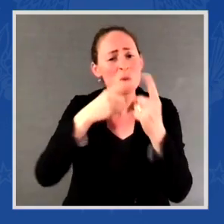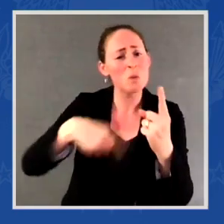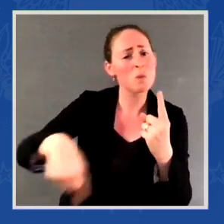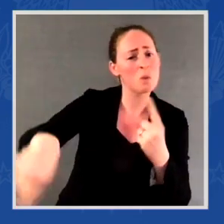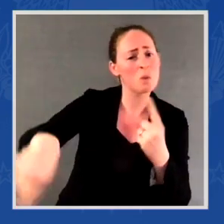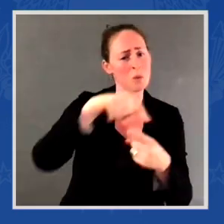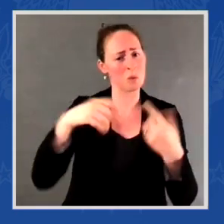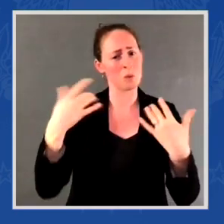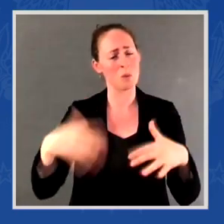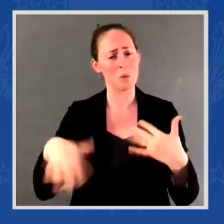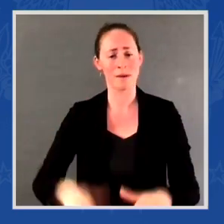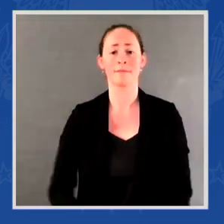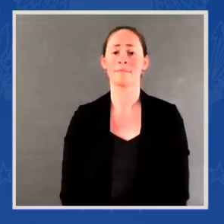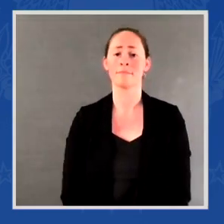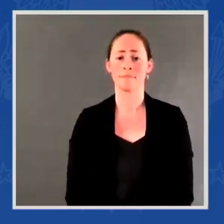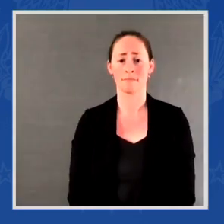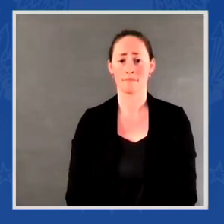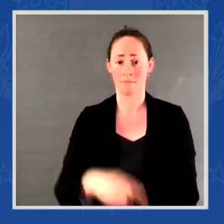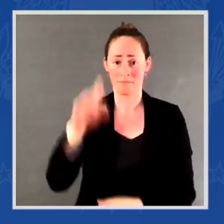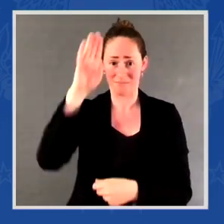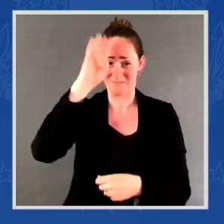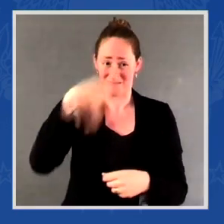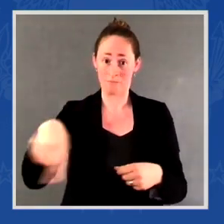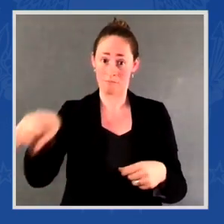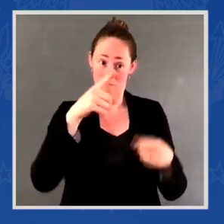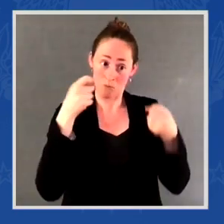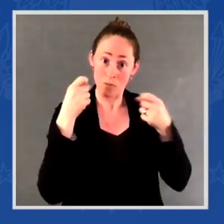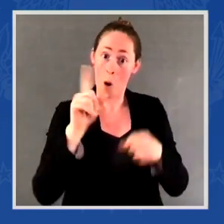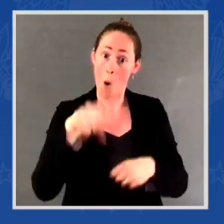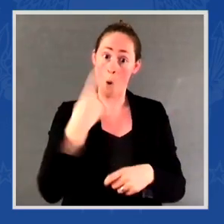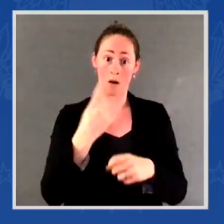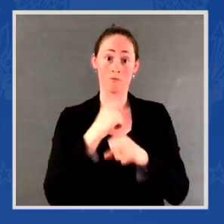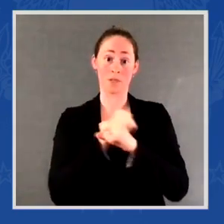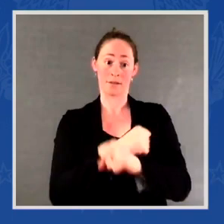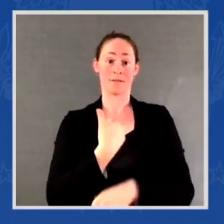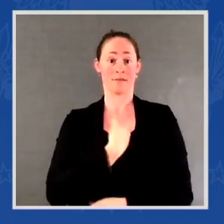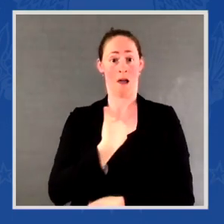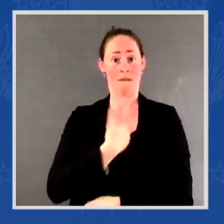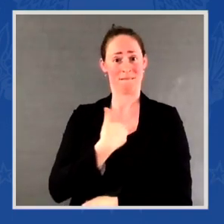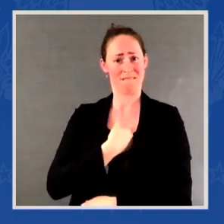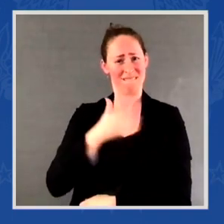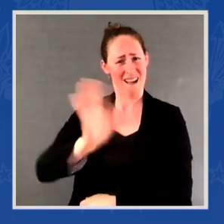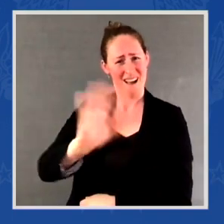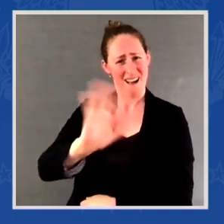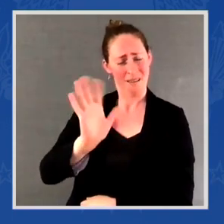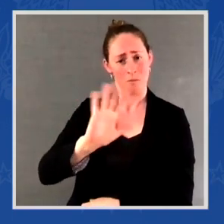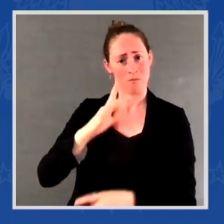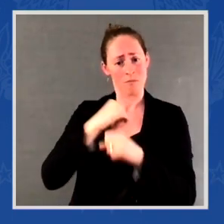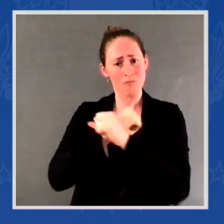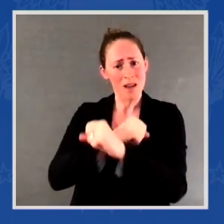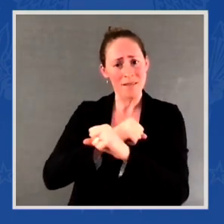themselves when they get a vaccine, but protecting their family, their friends and other people,